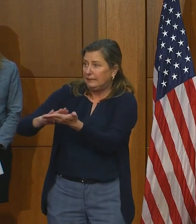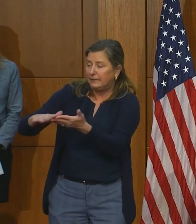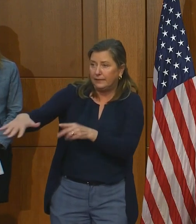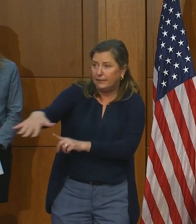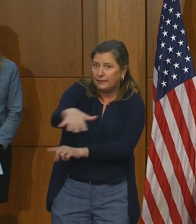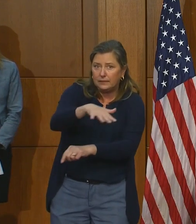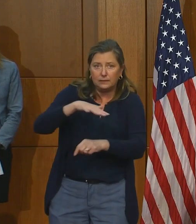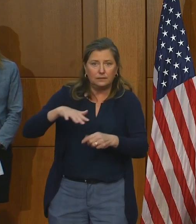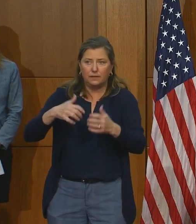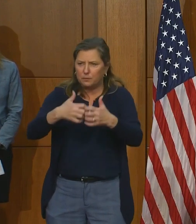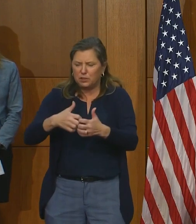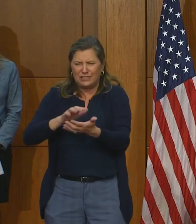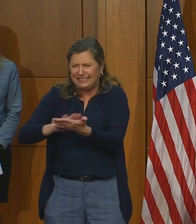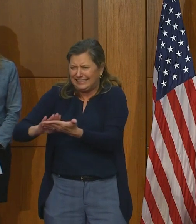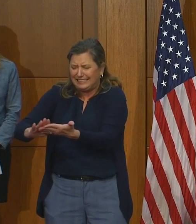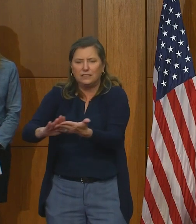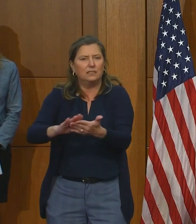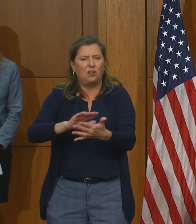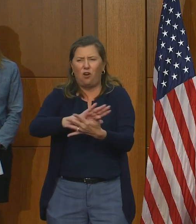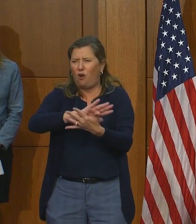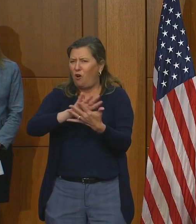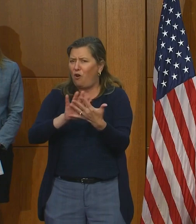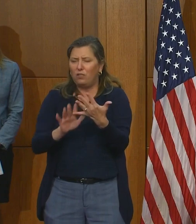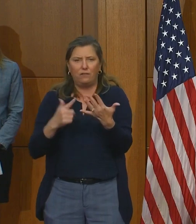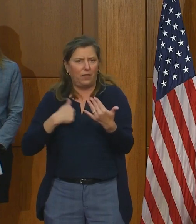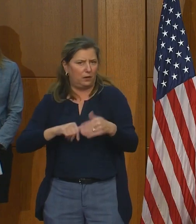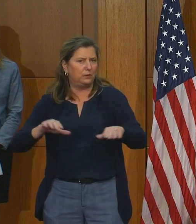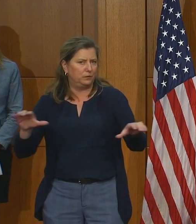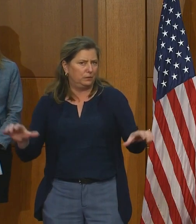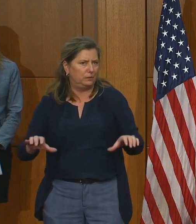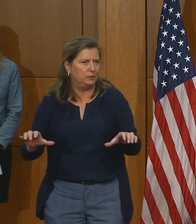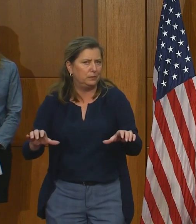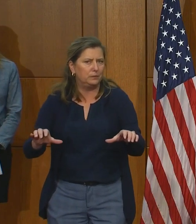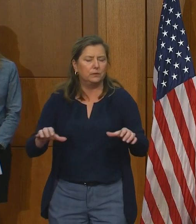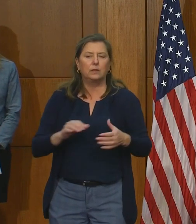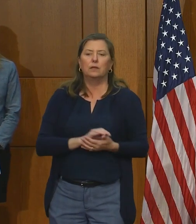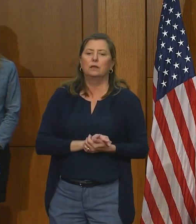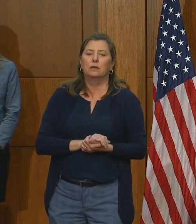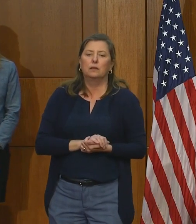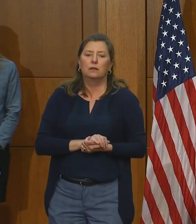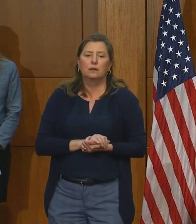IT THE SOCIAL DISTANCING-